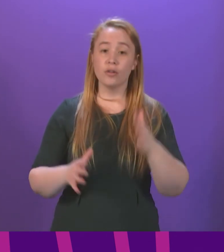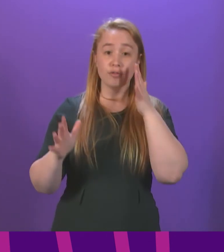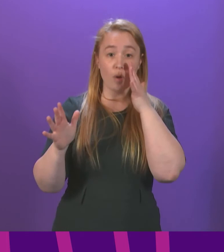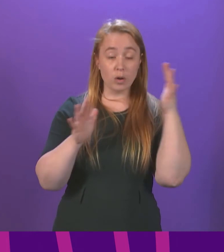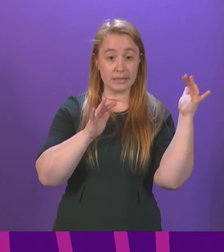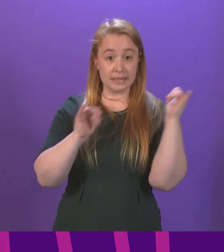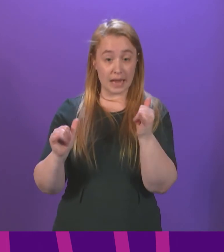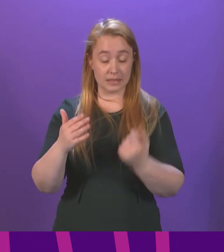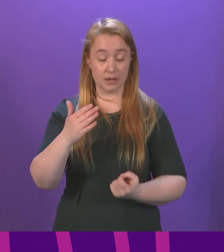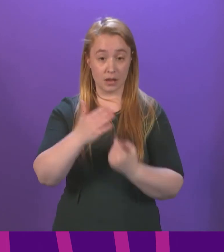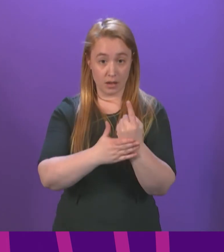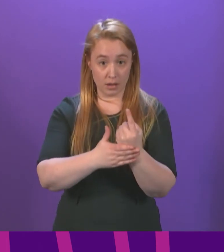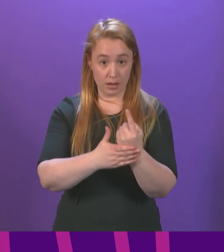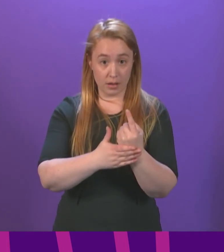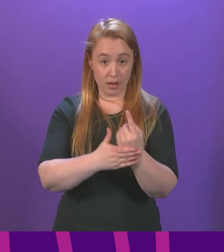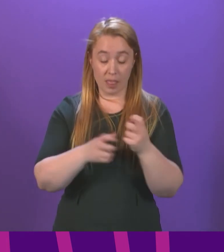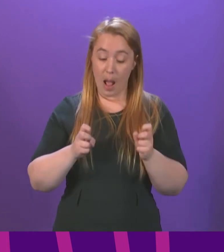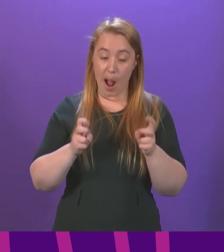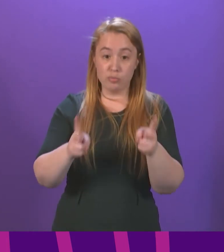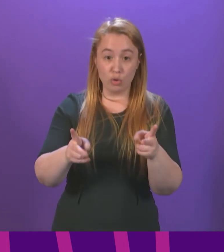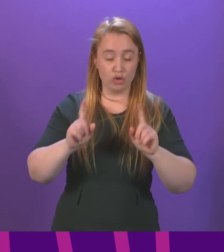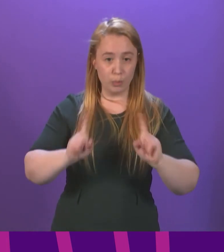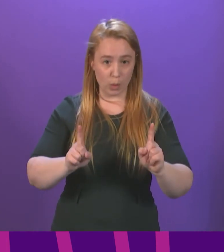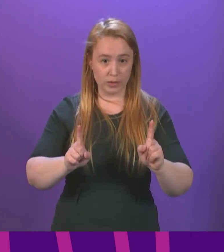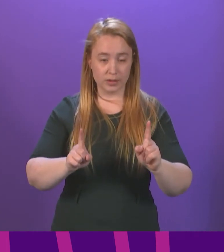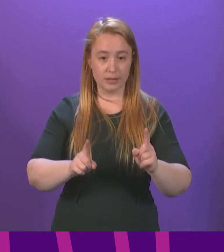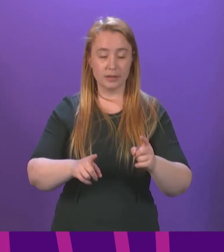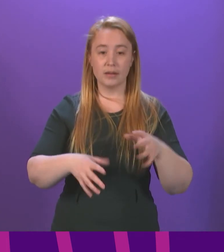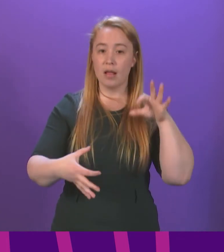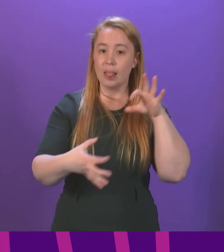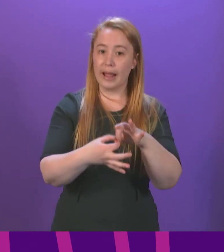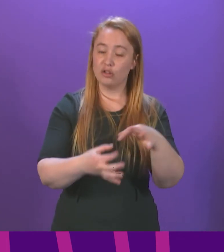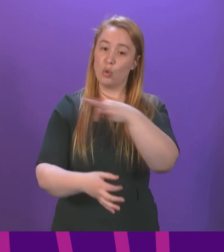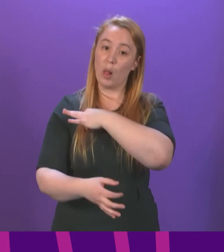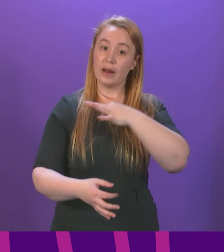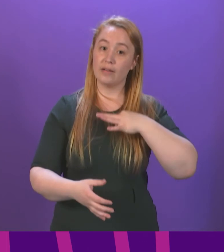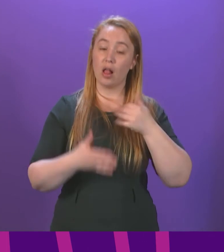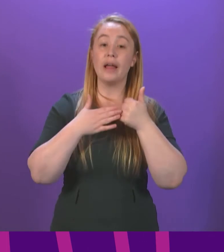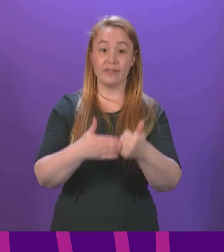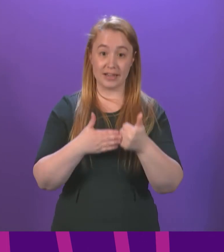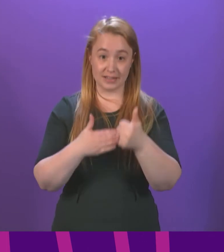is carried out has been based on the best clinical advice. We take a risk-based approach